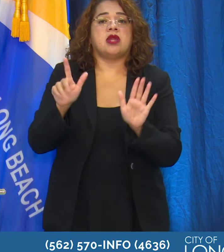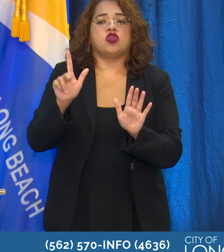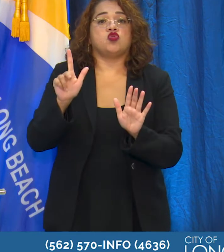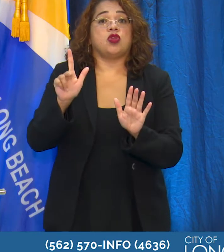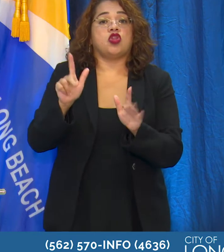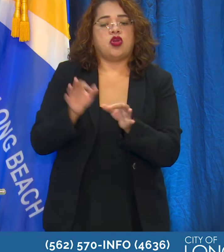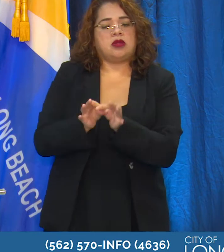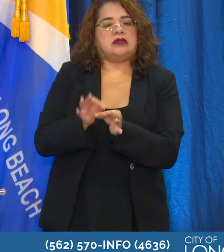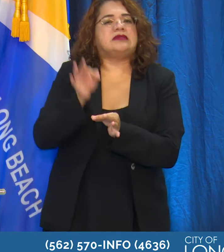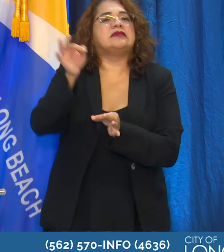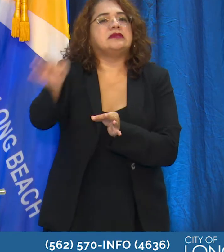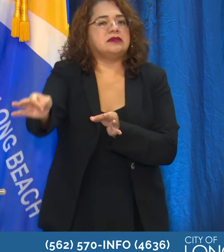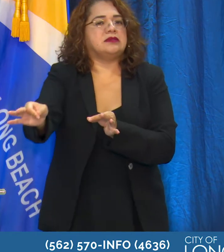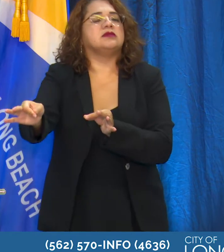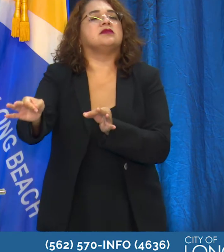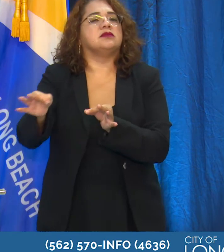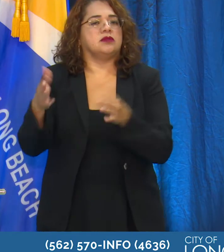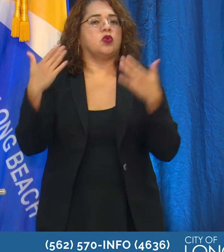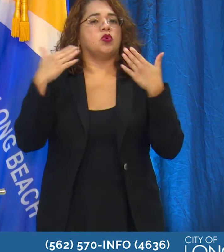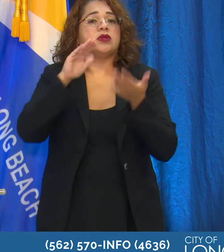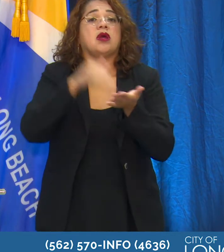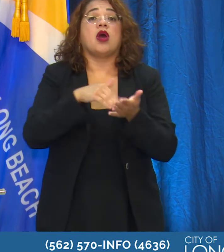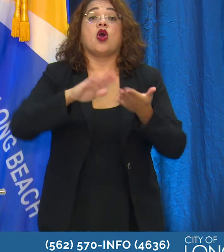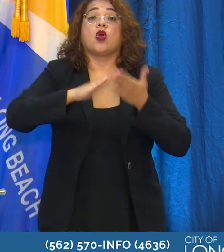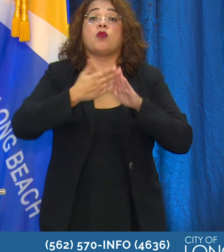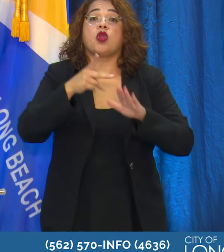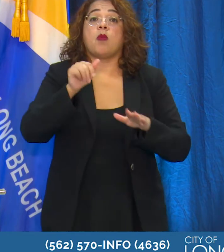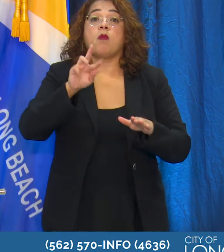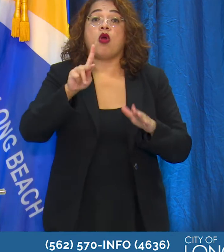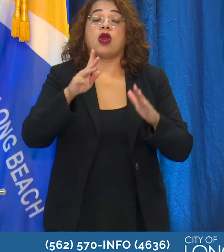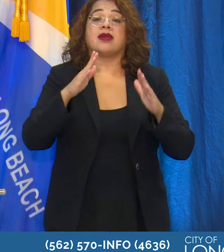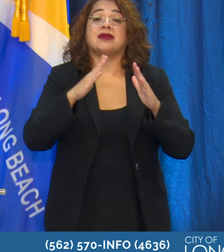The cooling centers are located in our park community centers at Admiral Kidd Park, El